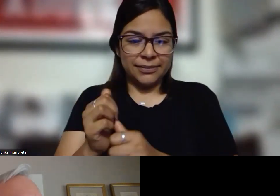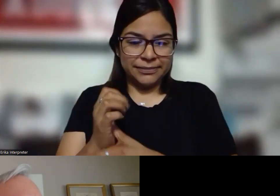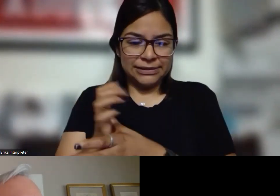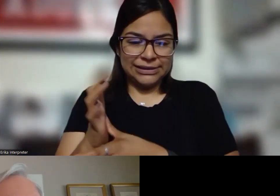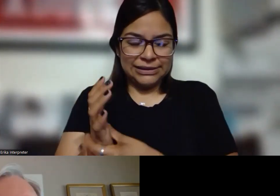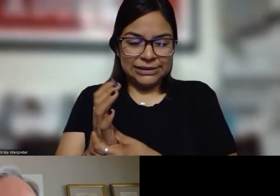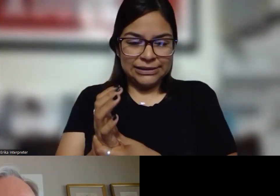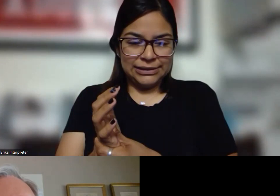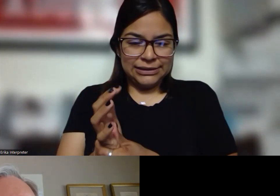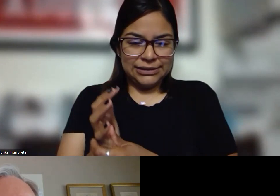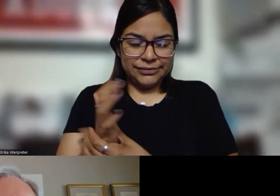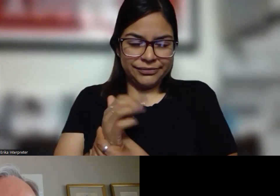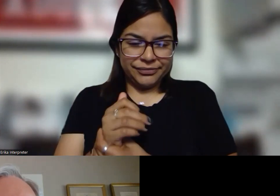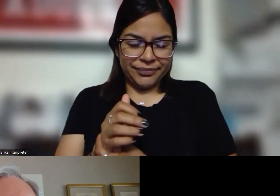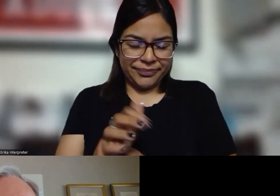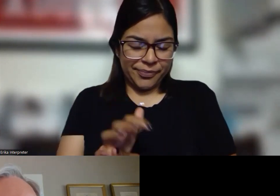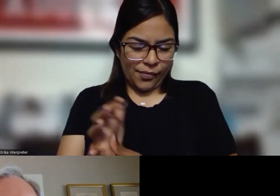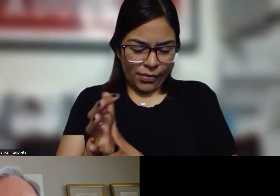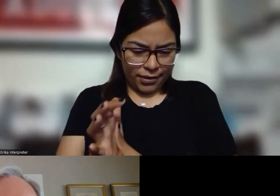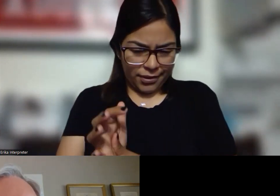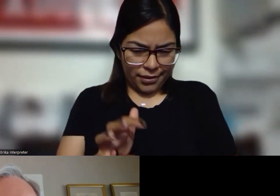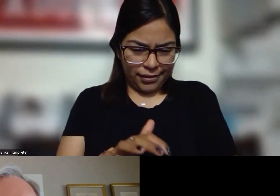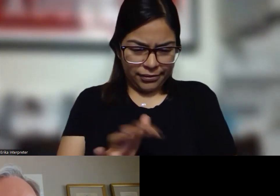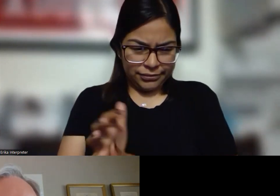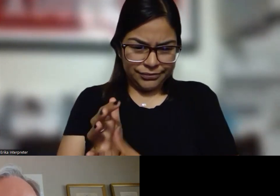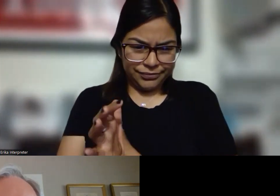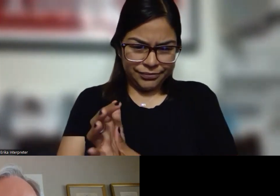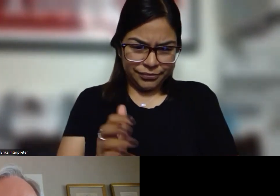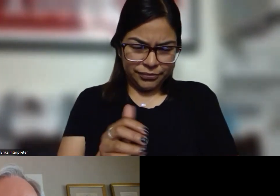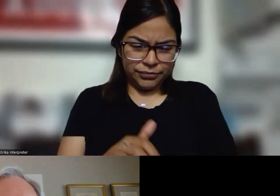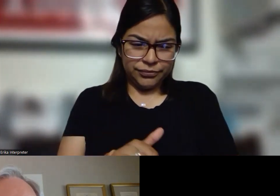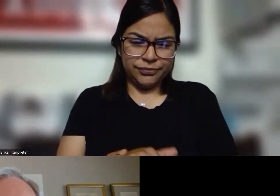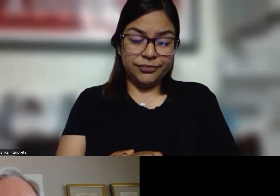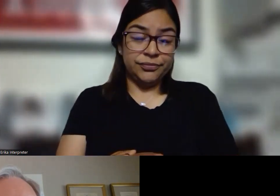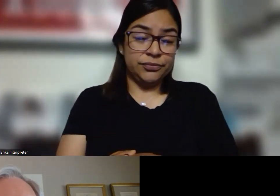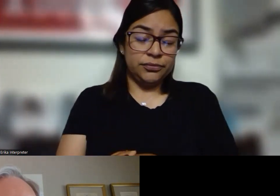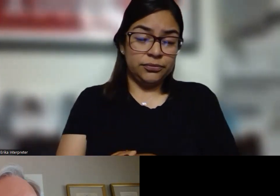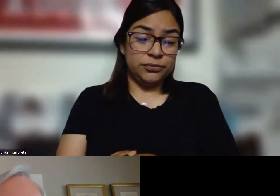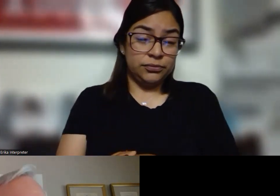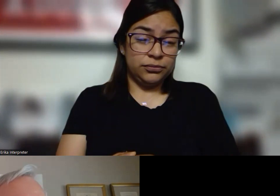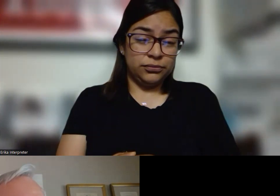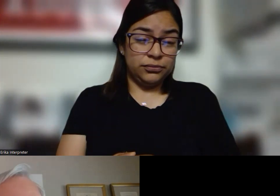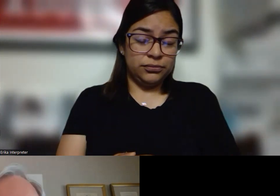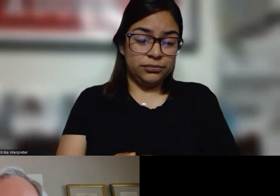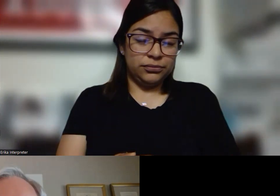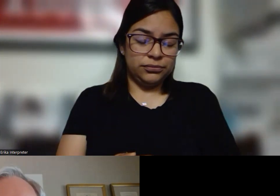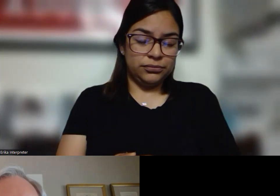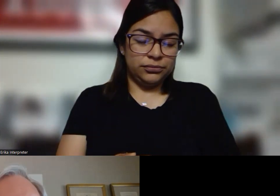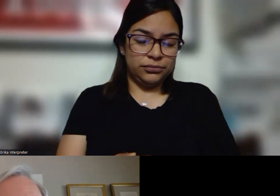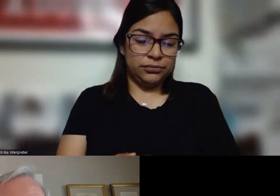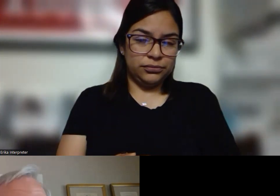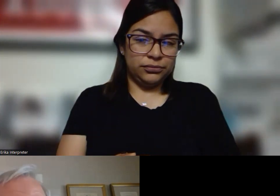uh potential to develop a a delivery network uh related to aaa's and and their Community Partners